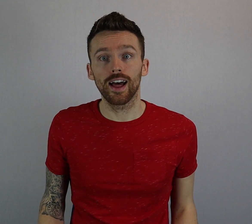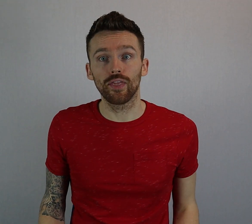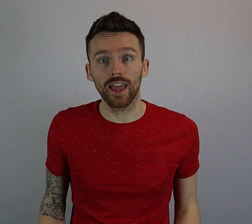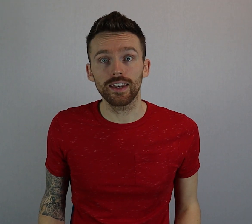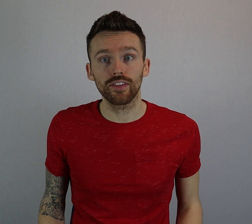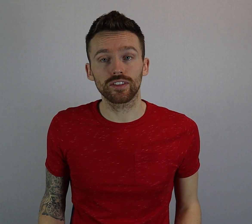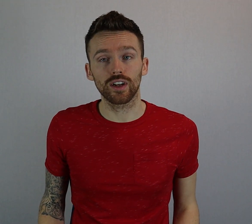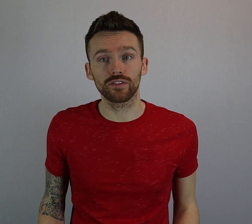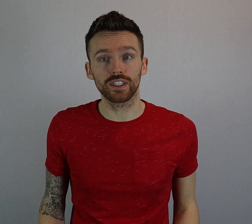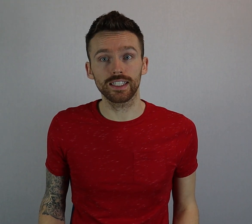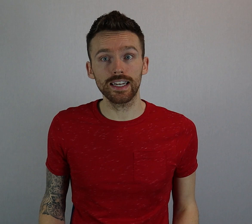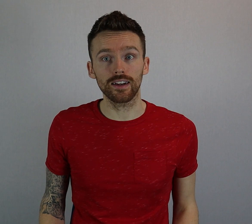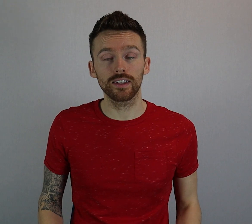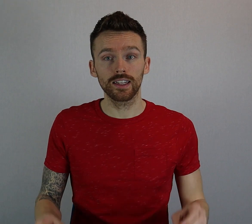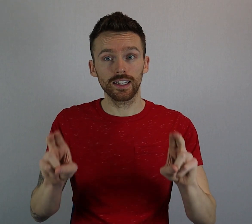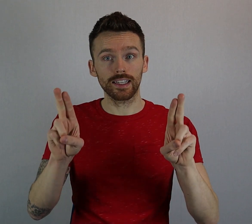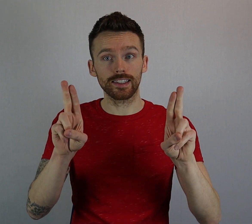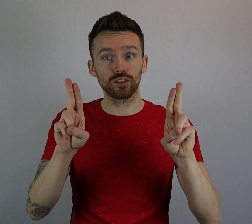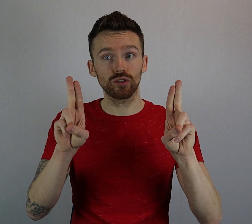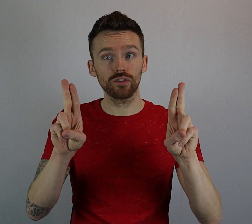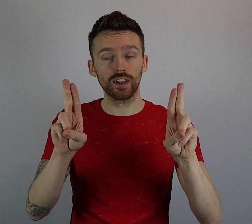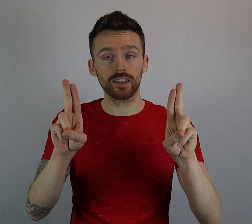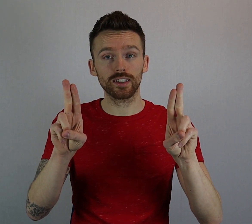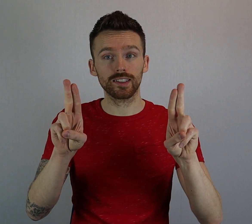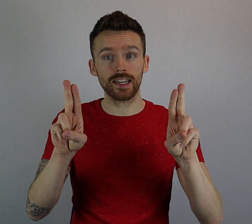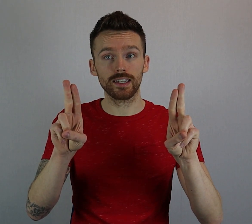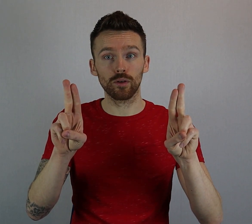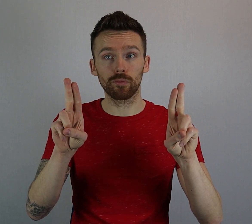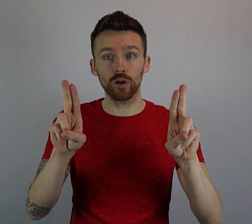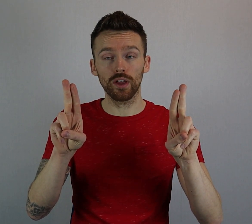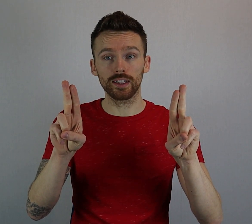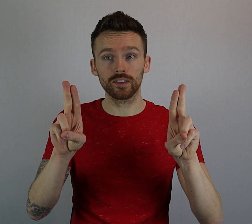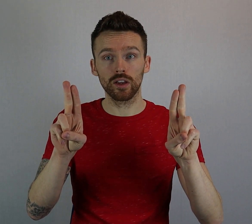And then the sign for dinner is two fingers extended on both hands,